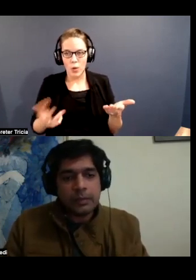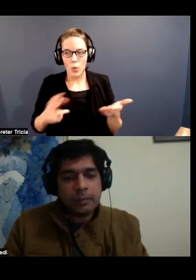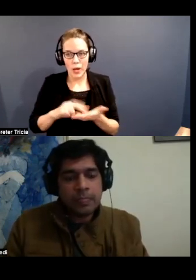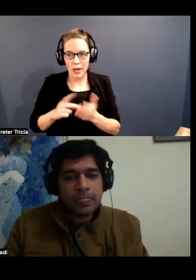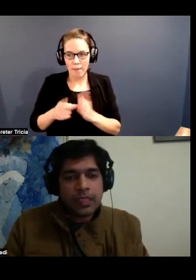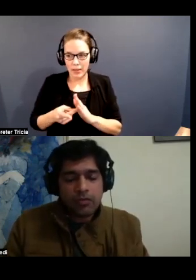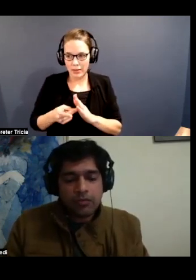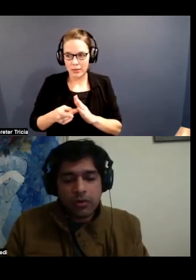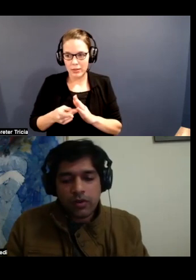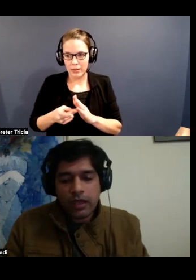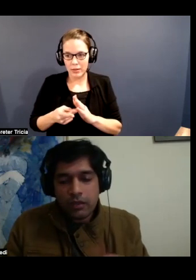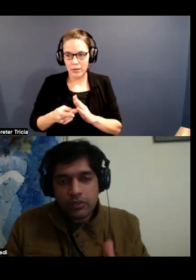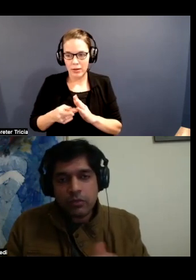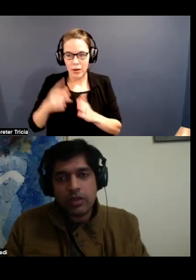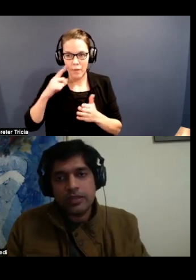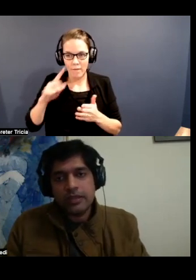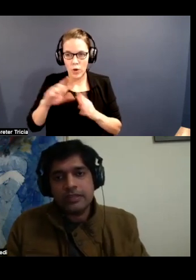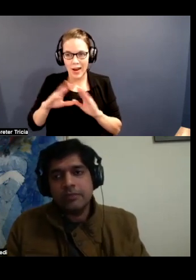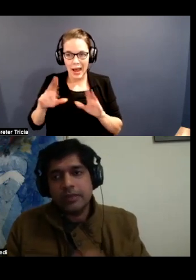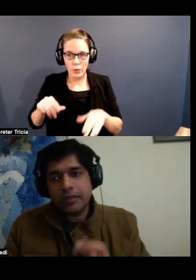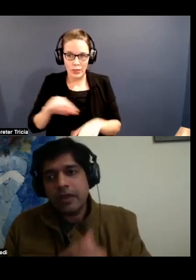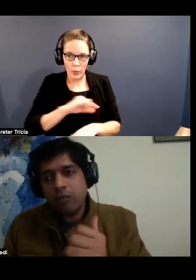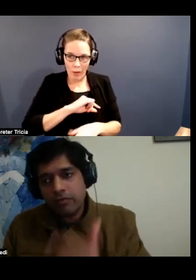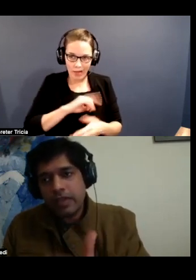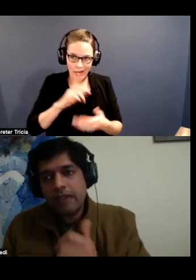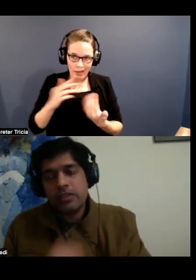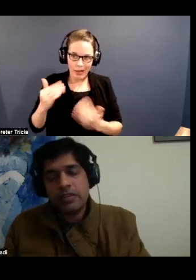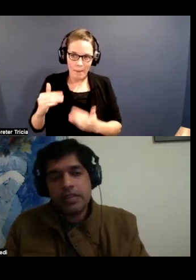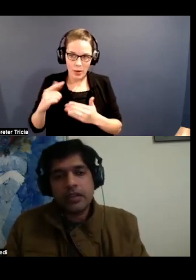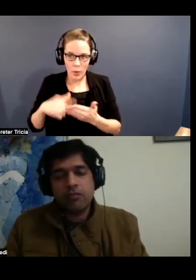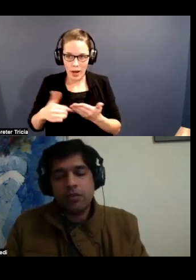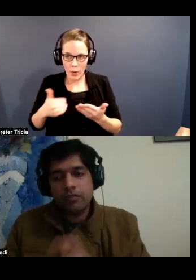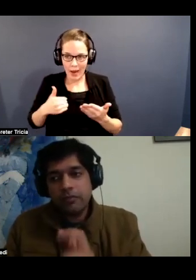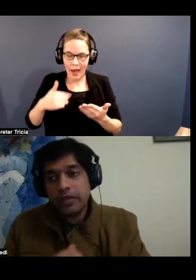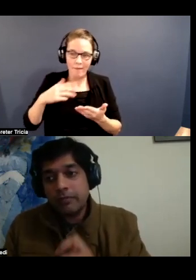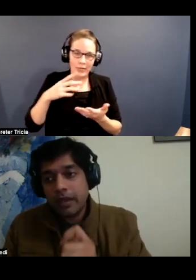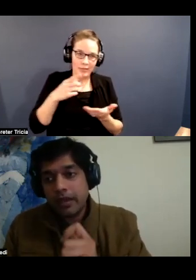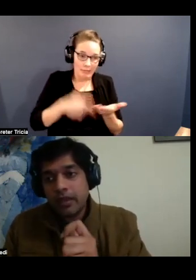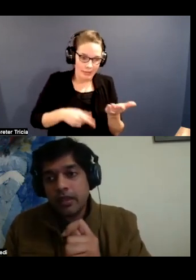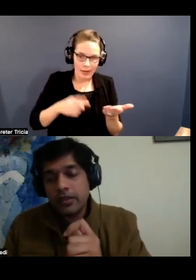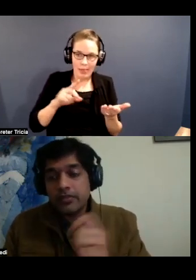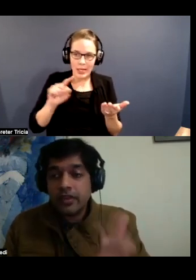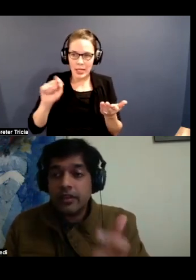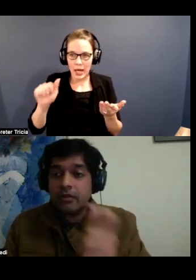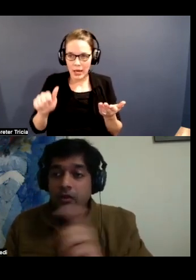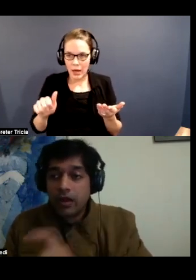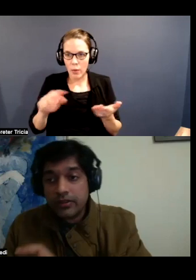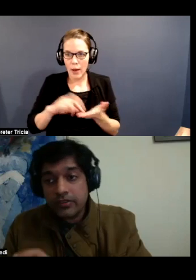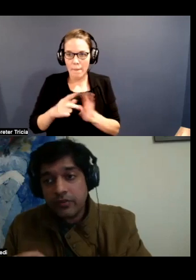For housing quality is limited by what we have in data. What we mean by desirable or undesirable